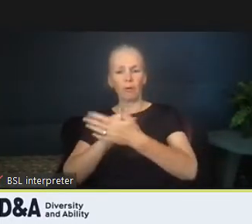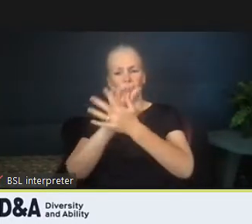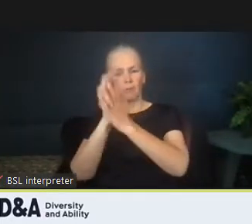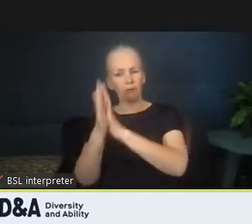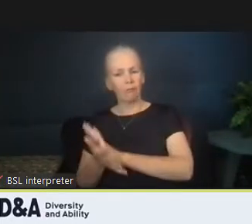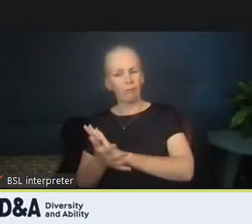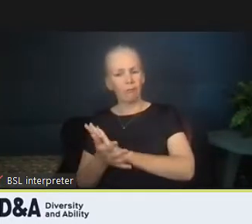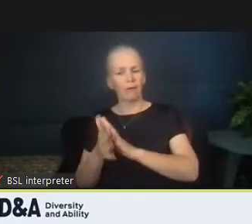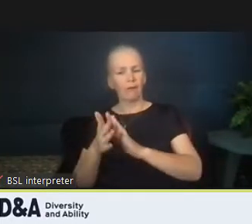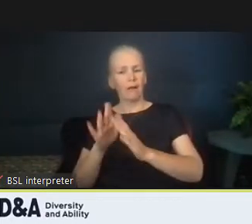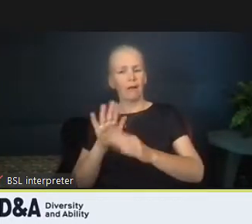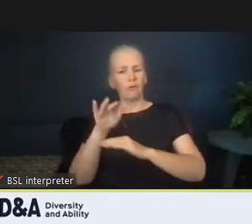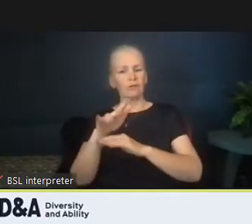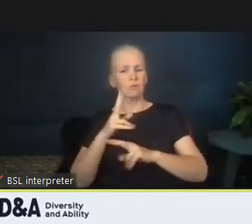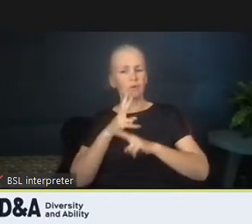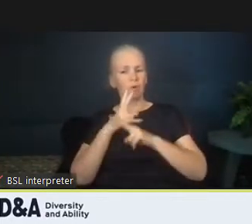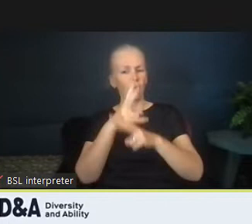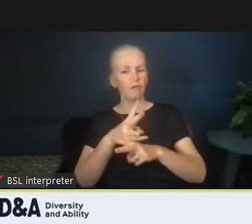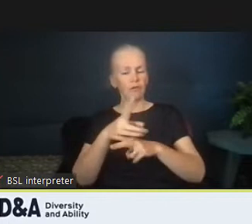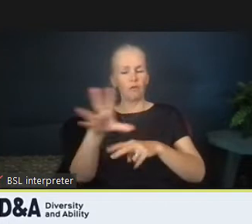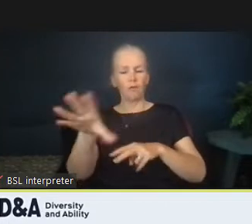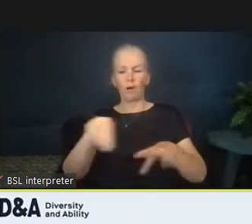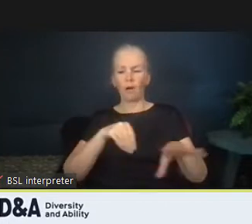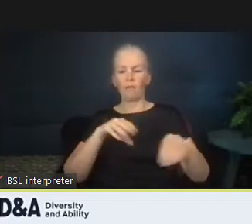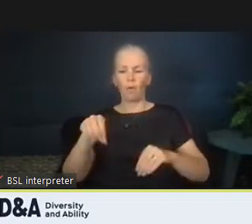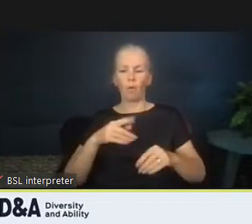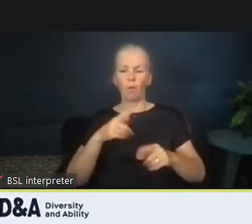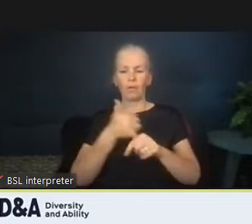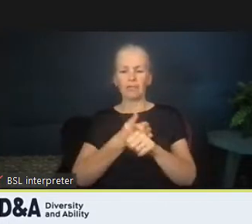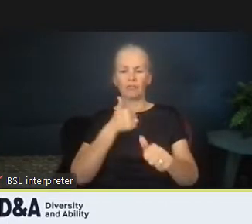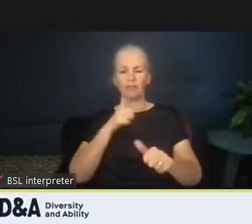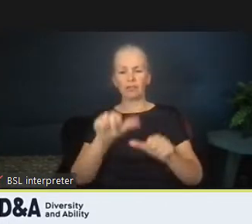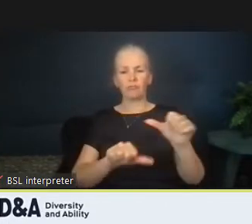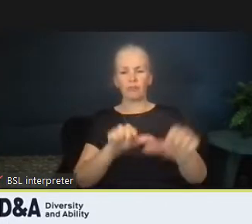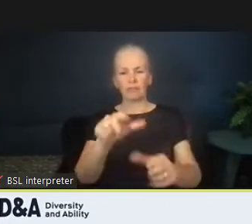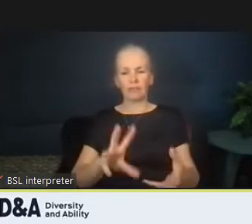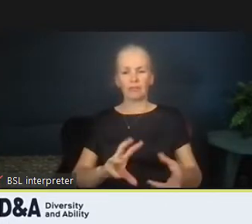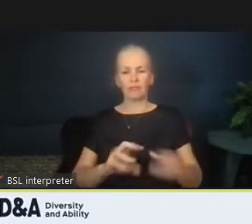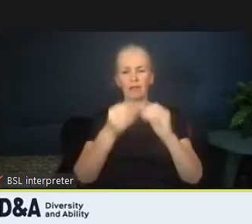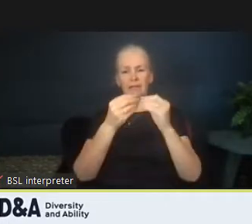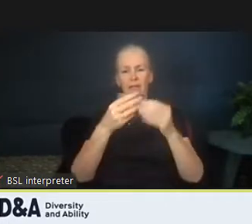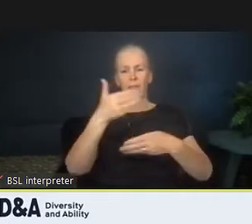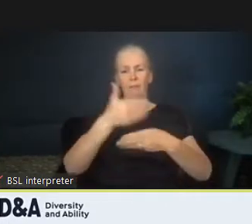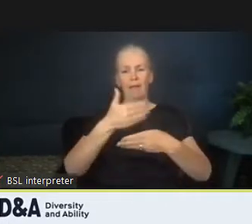so that we can overhaul institutional processes that created those barriers in the first place.